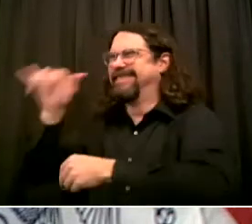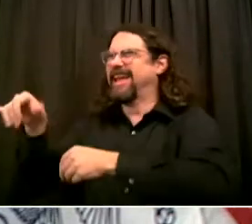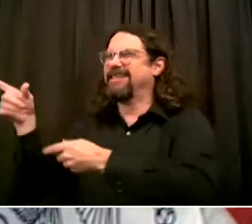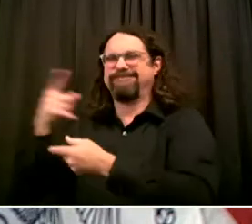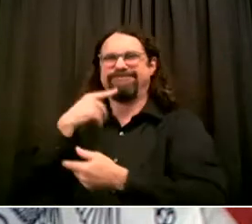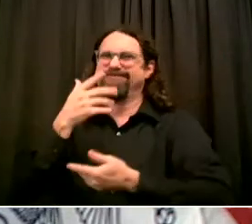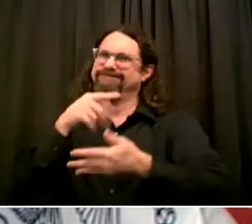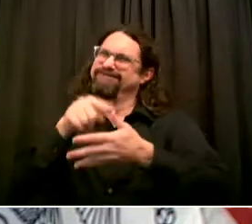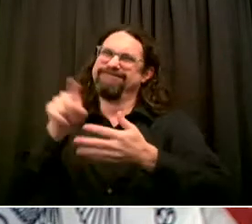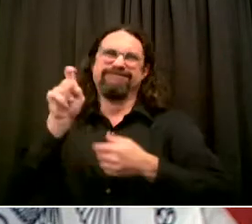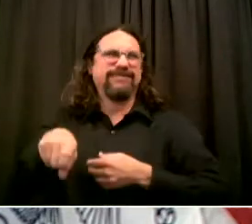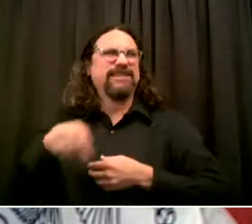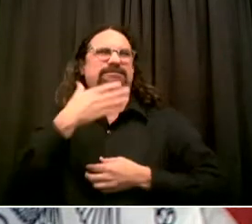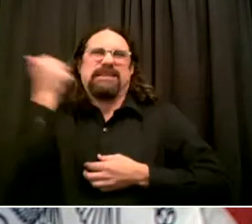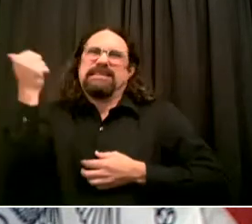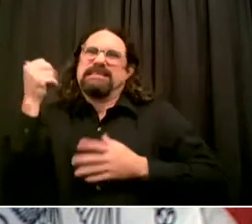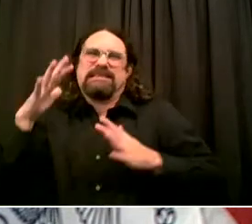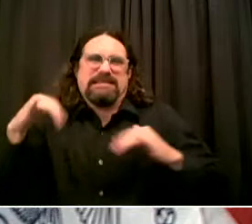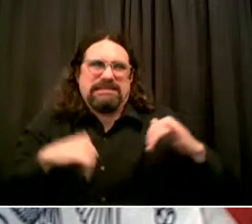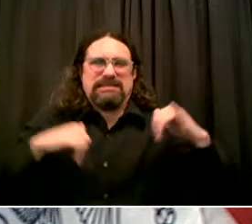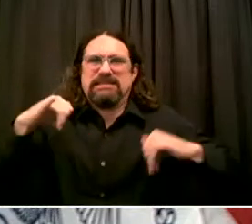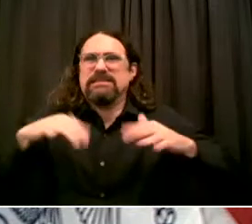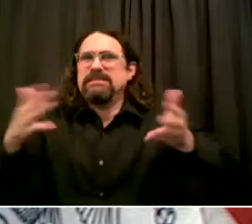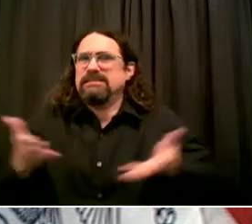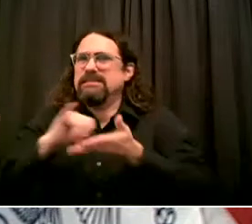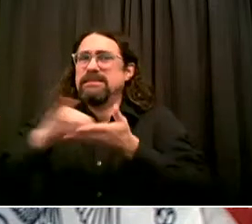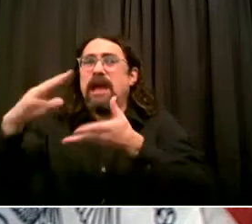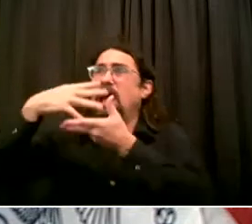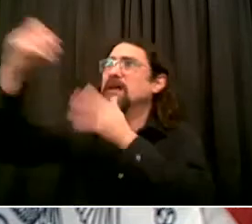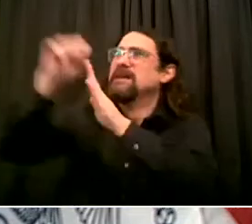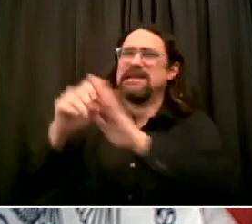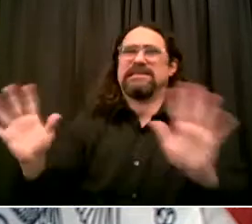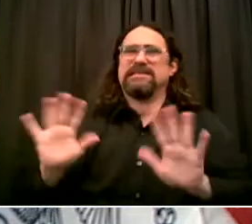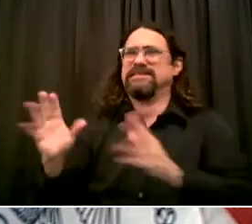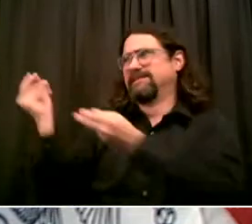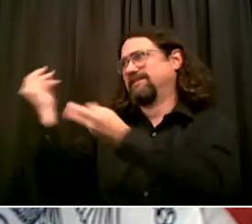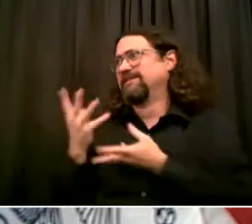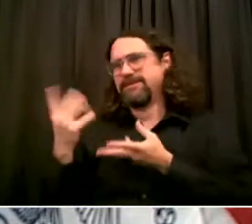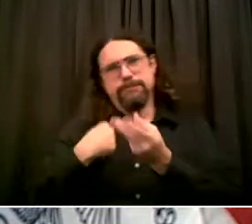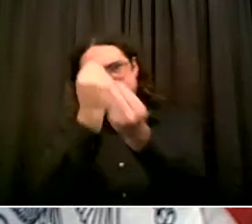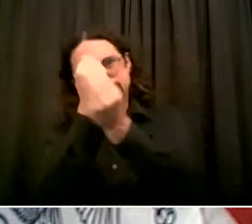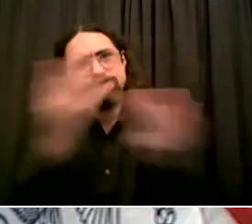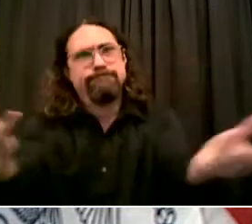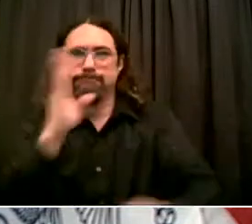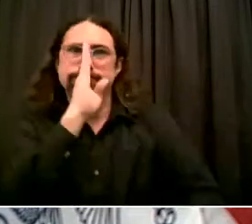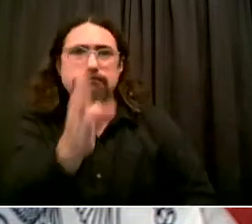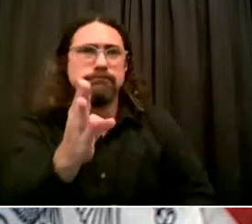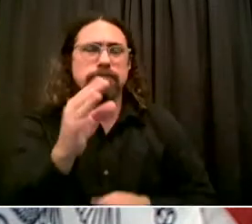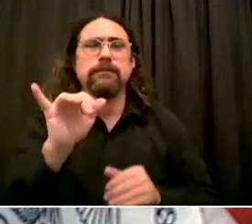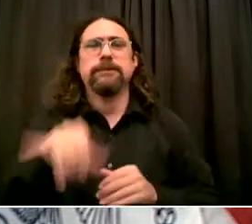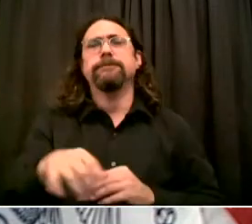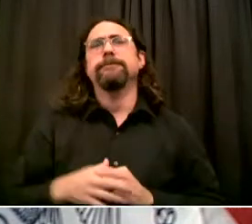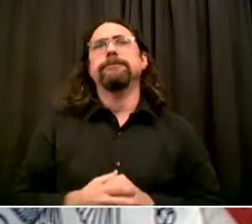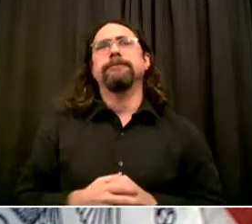TO STAY SSAFE, , KEEP US ALL